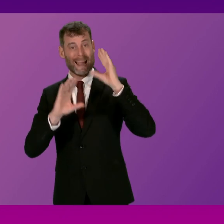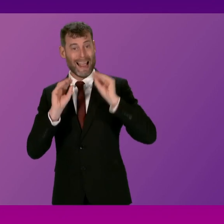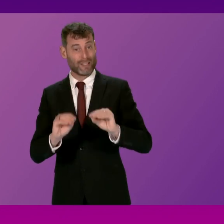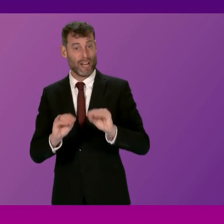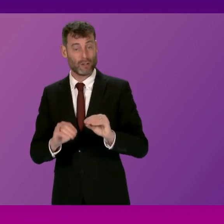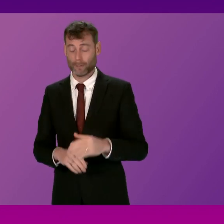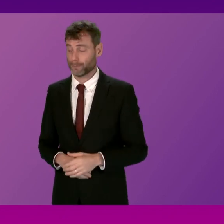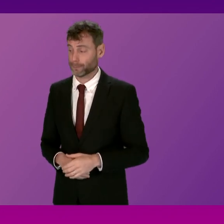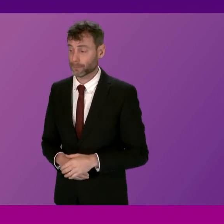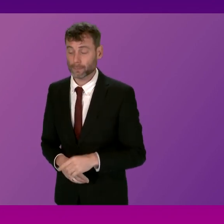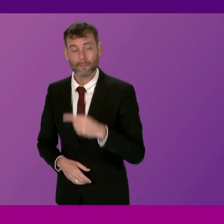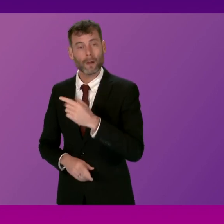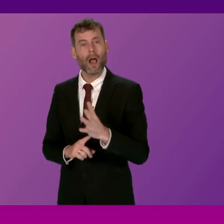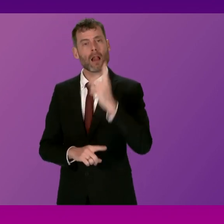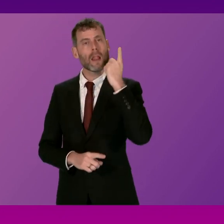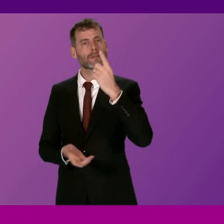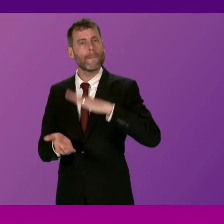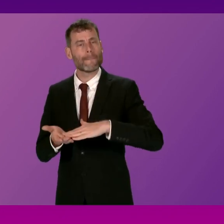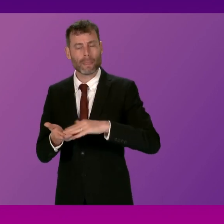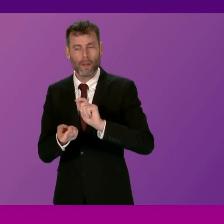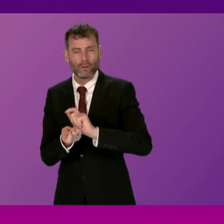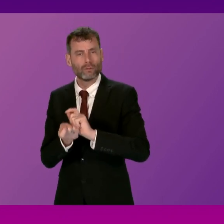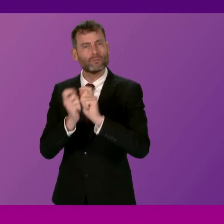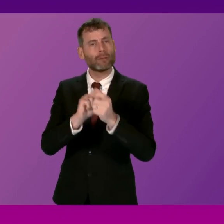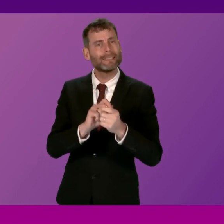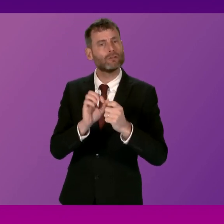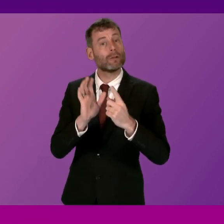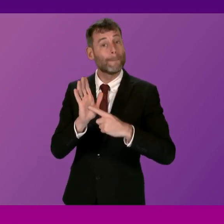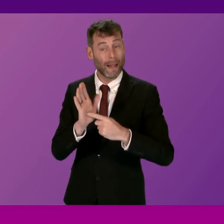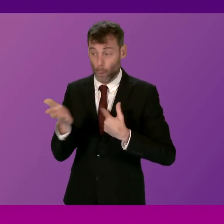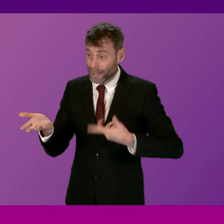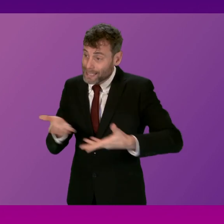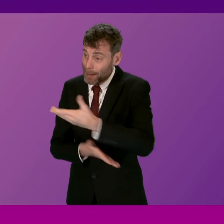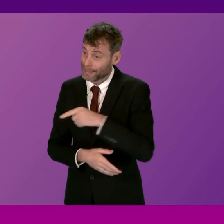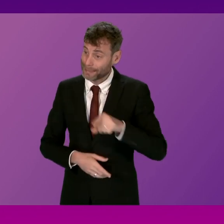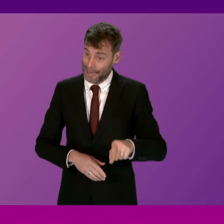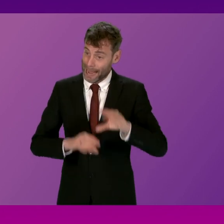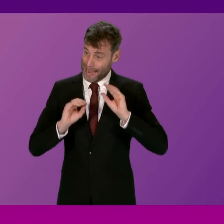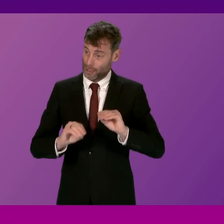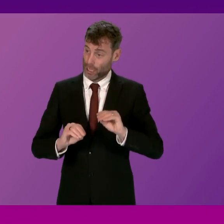I cannot fully express my disappointment that the Government and others chose not to support